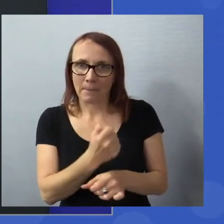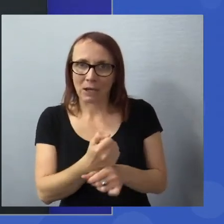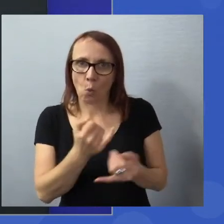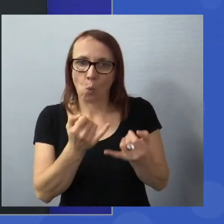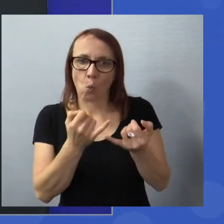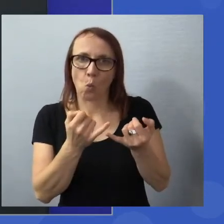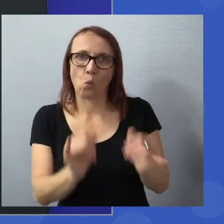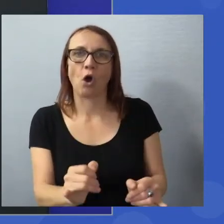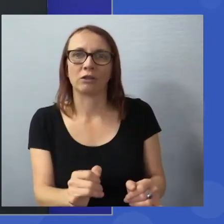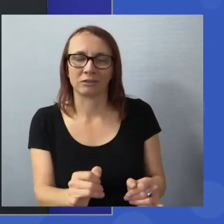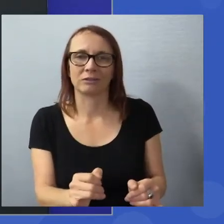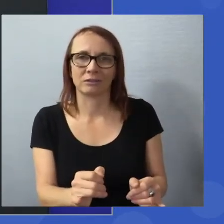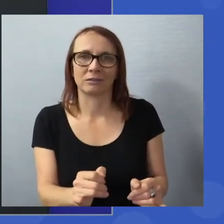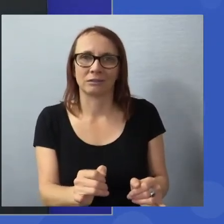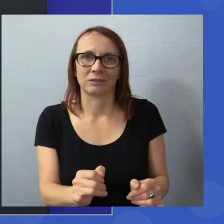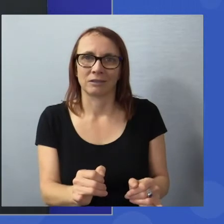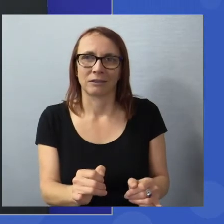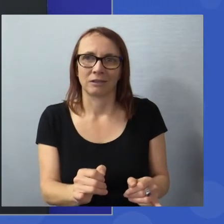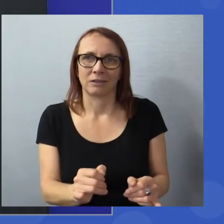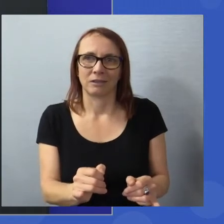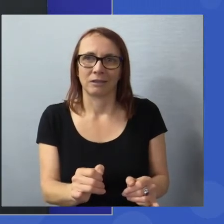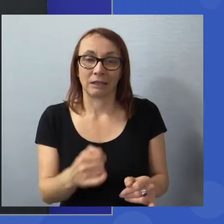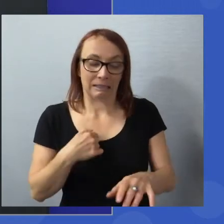try to go down that route we don't have time I'm in my last minute already just